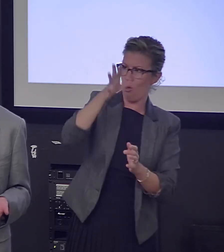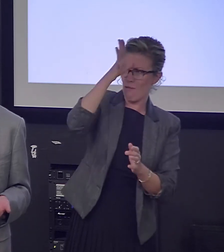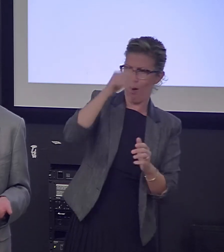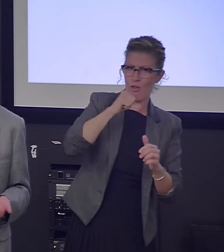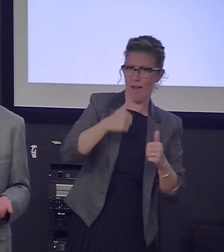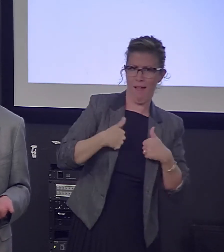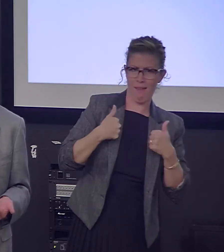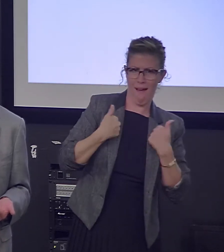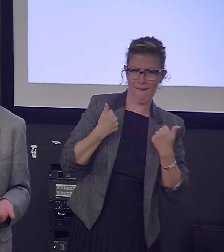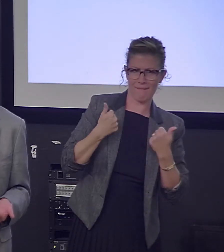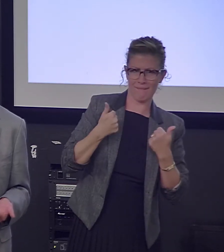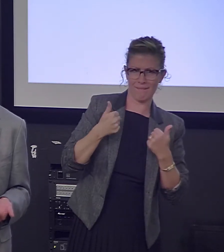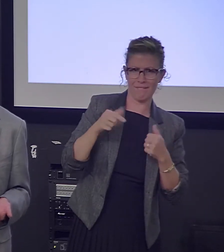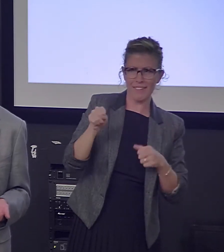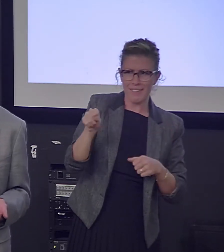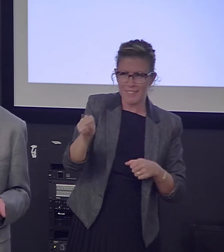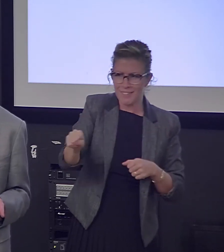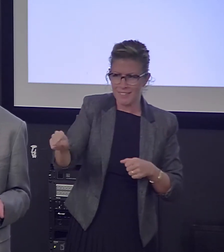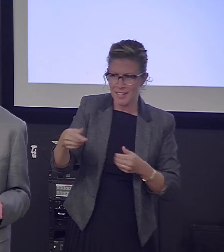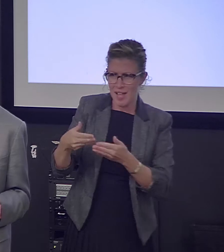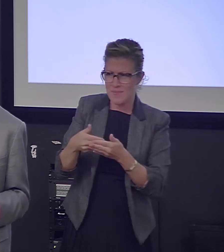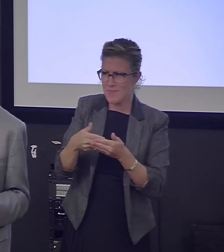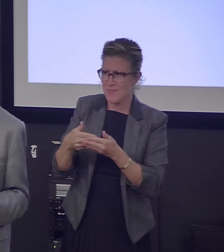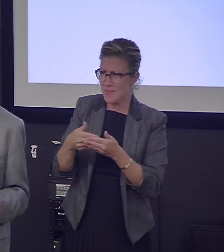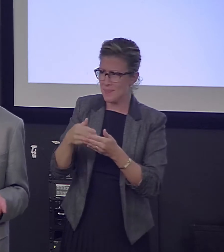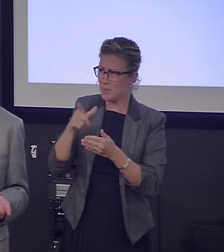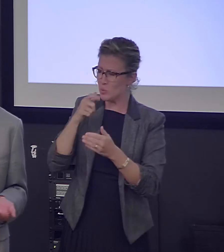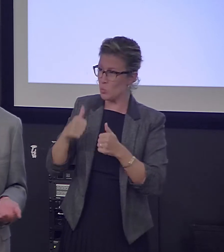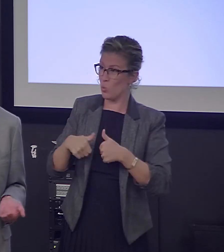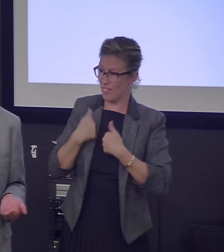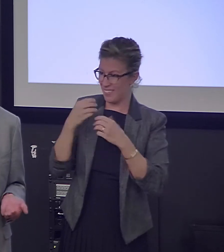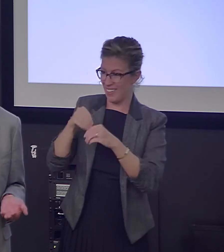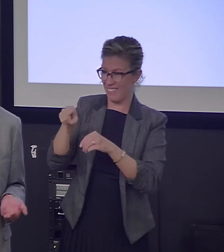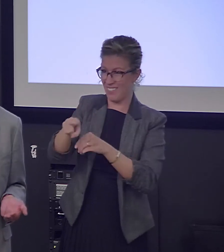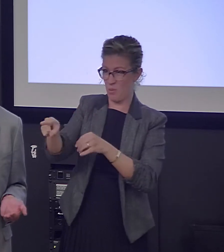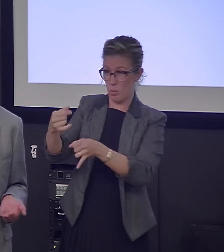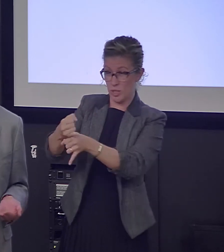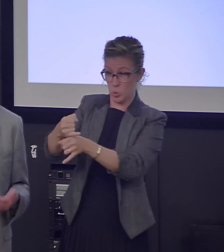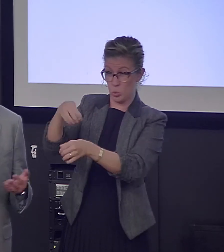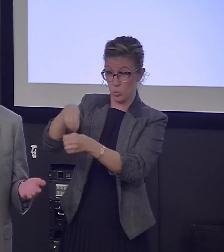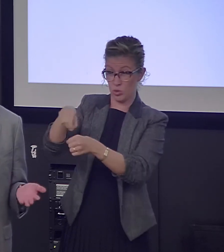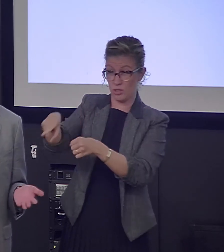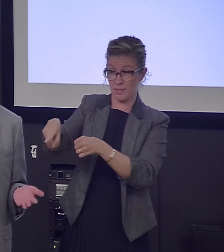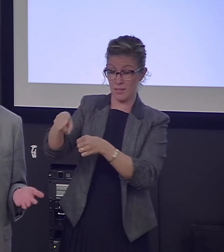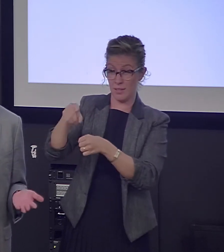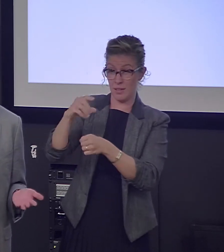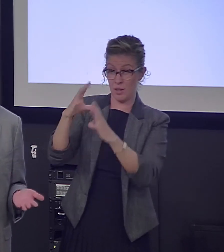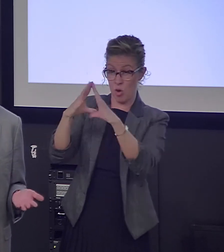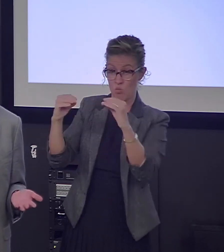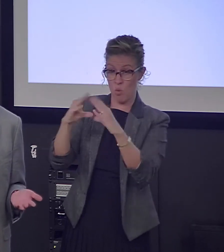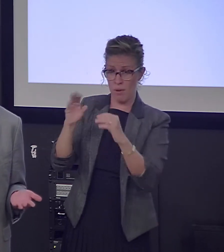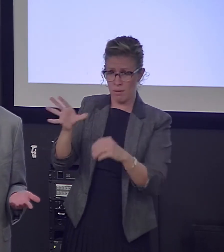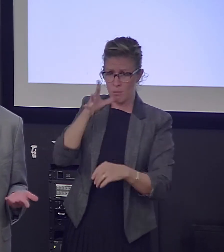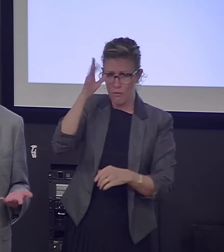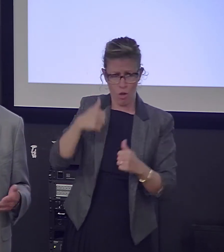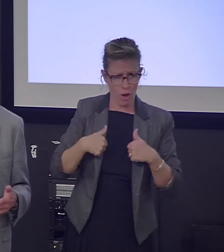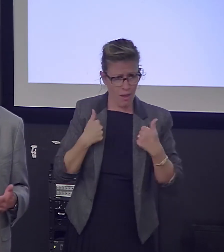And in many cases the infants and children that were living in the institutions in Romania had two parents that were alive.